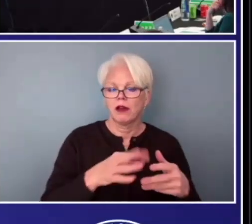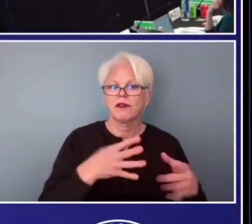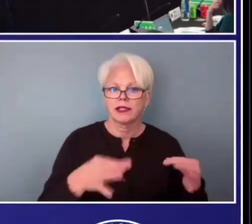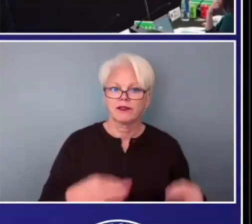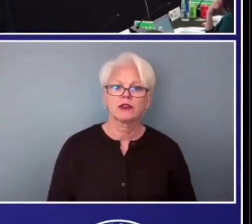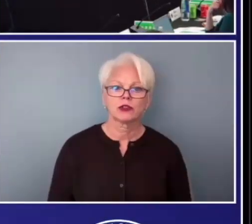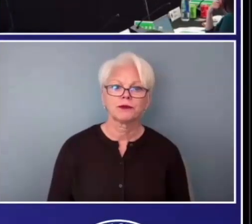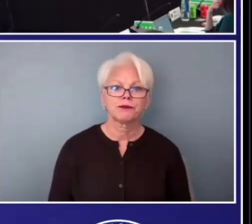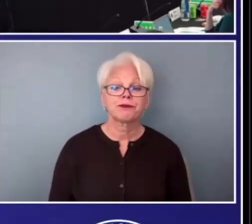Timothy?